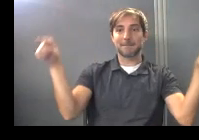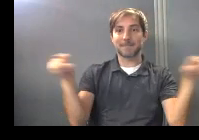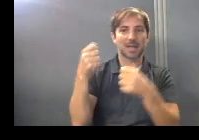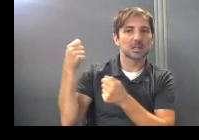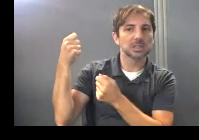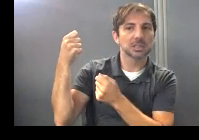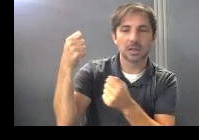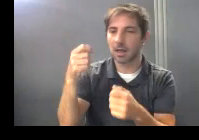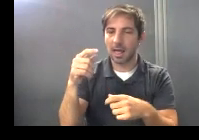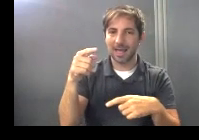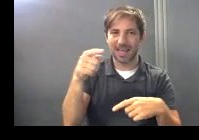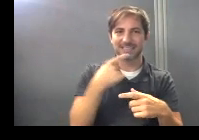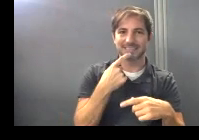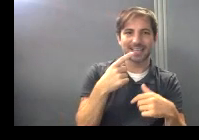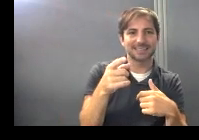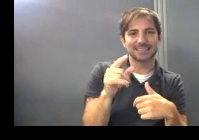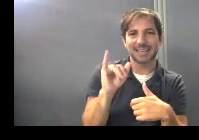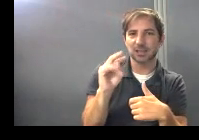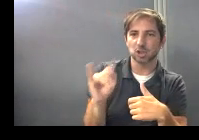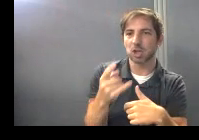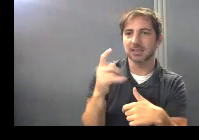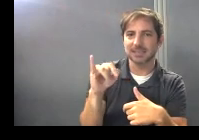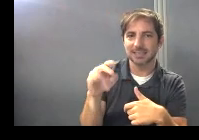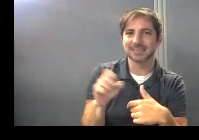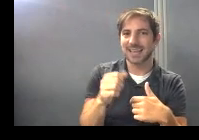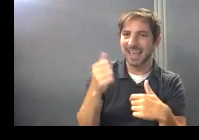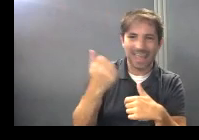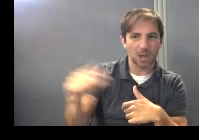IS A THREAT TO JUSTICE EVERYWHERE BY MARTIN LUTHER KING JR.